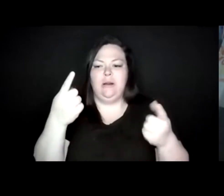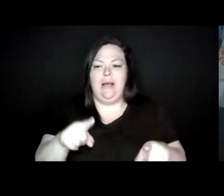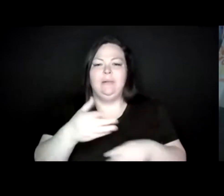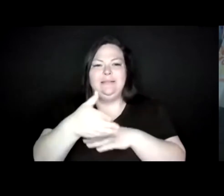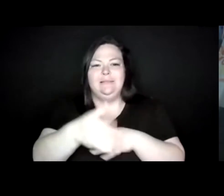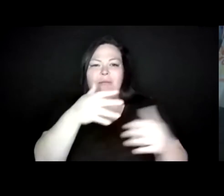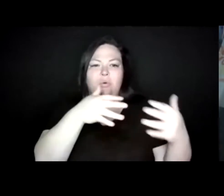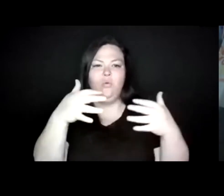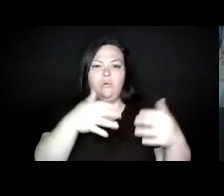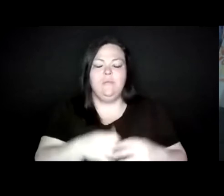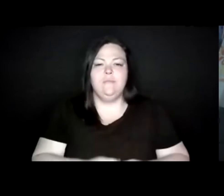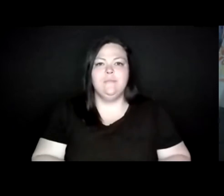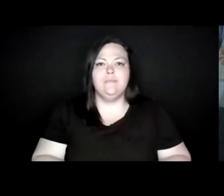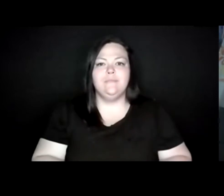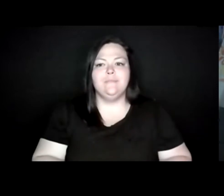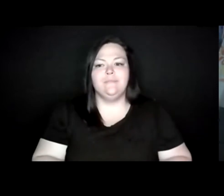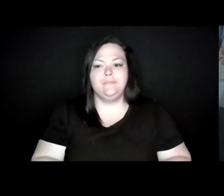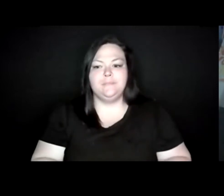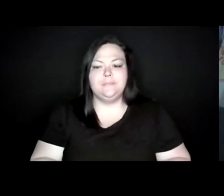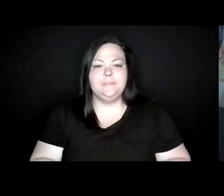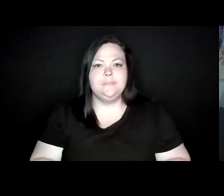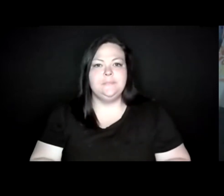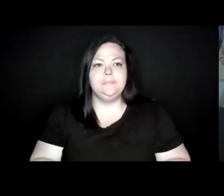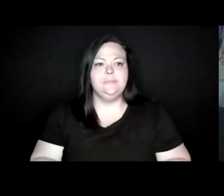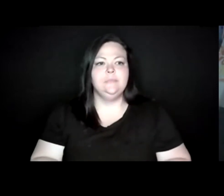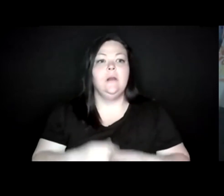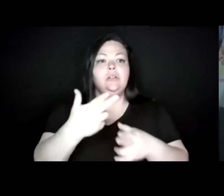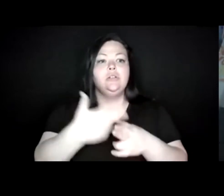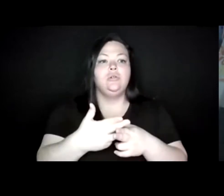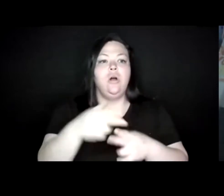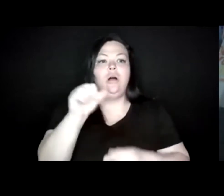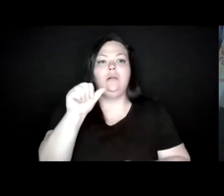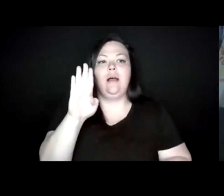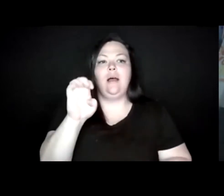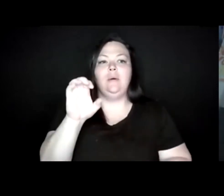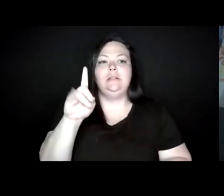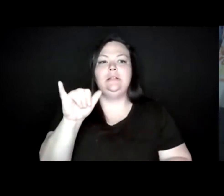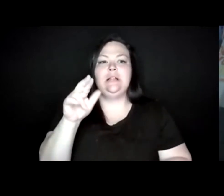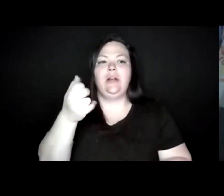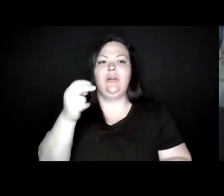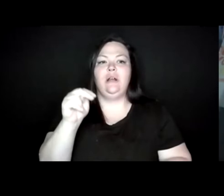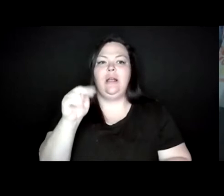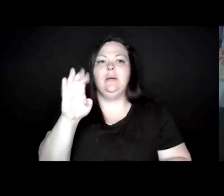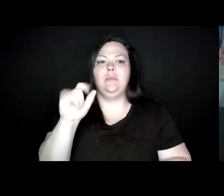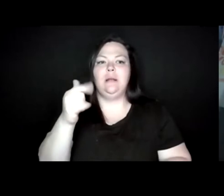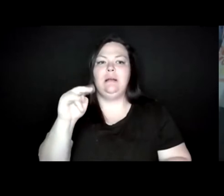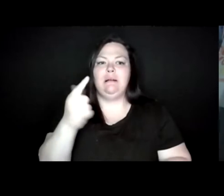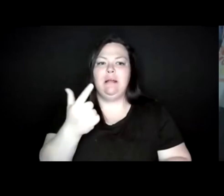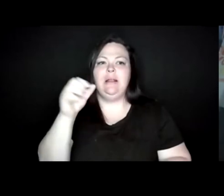Okay, so it's called "Abecedarian Beginning with Crucifixion and Ending with Rebellion"